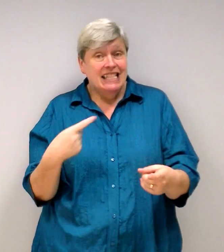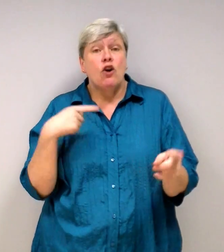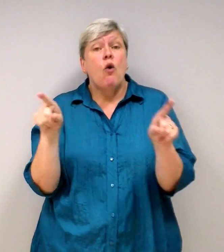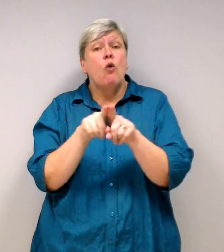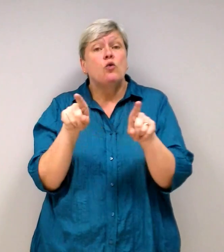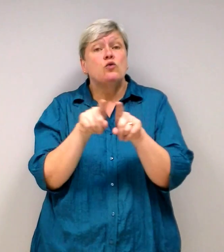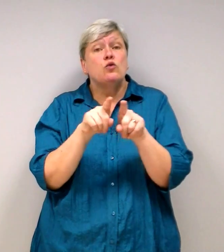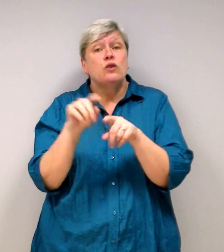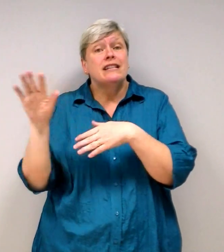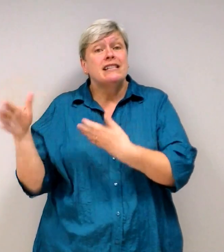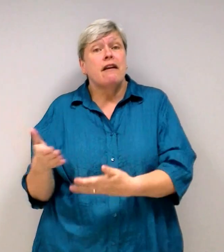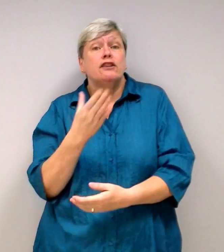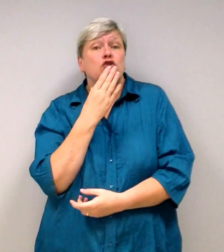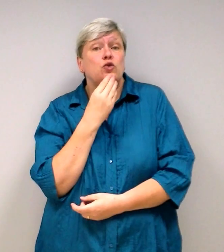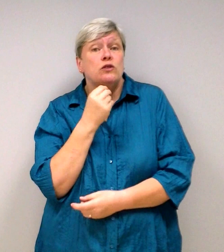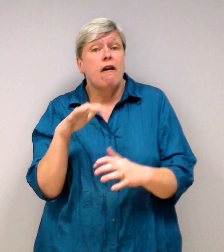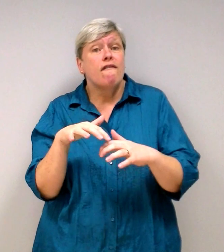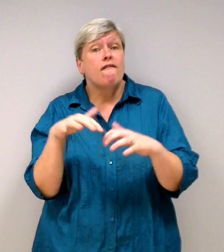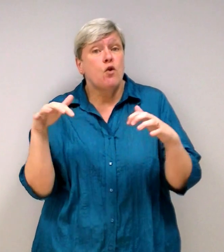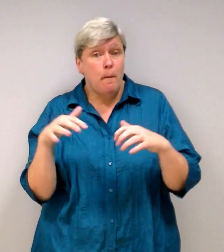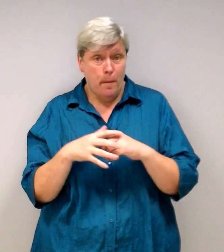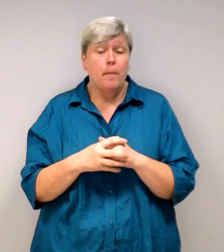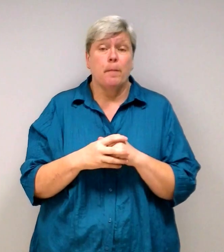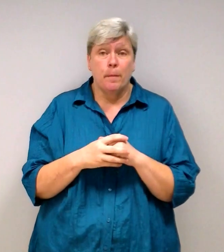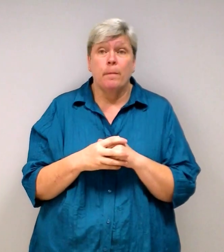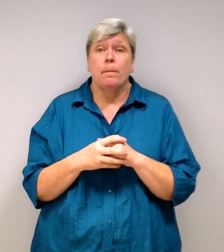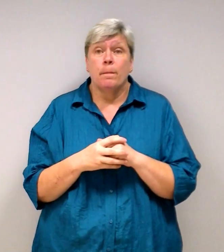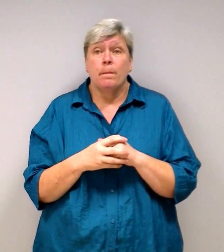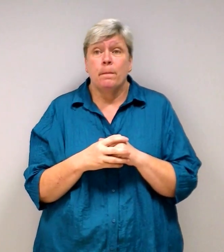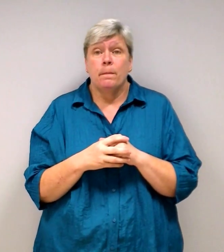Service User Forum